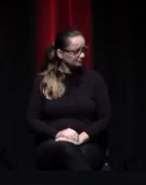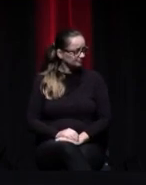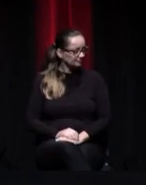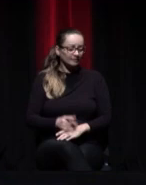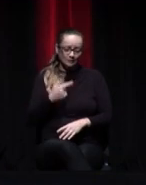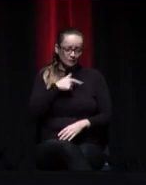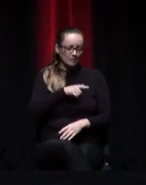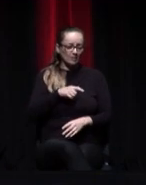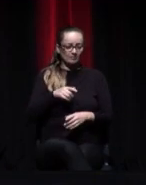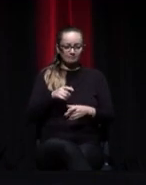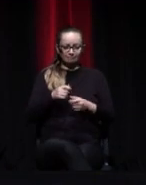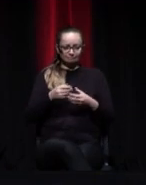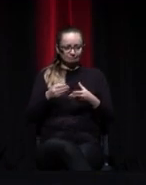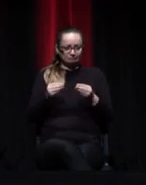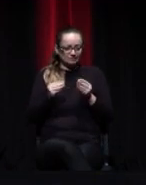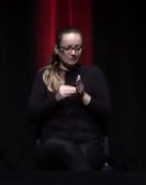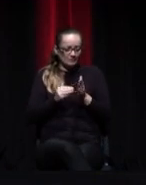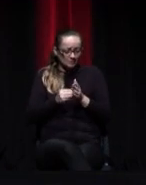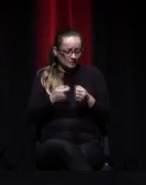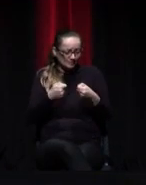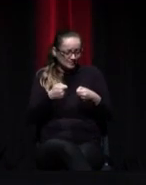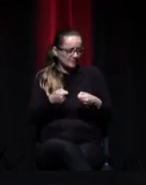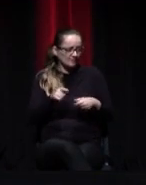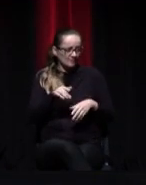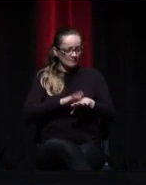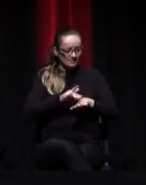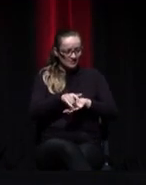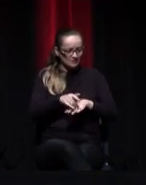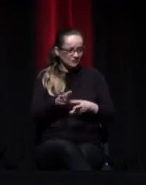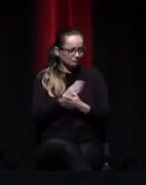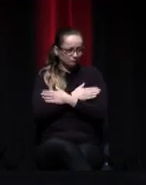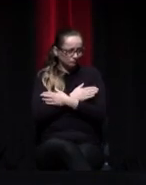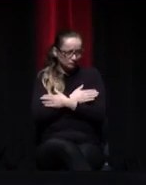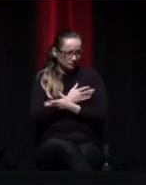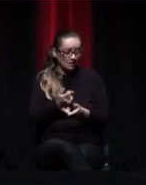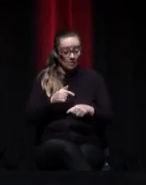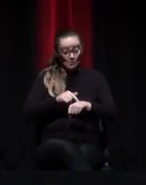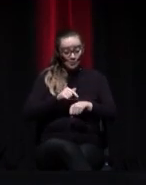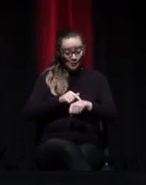I end it here. I think it's a turning point, let's call it so.